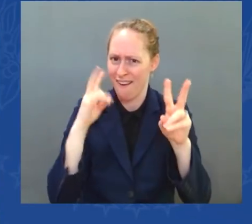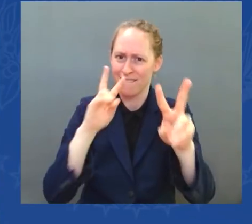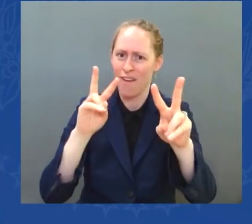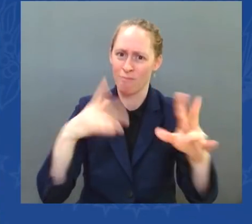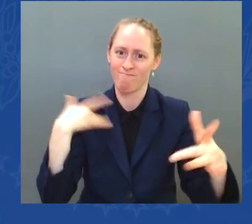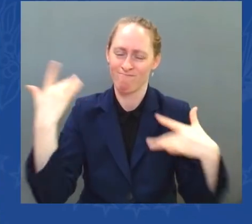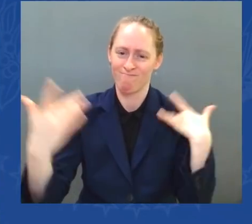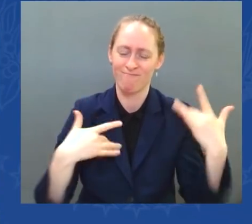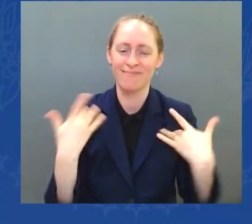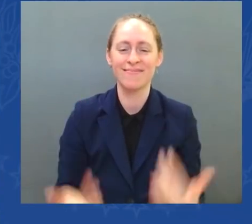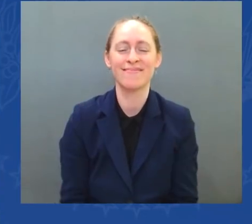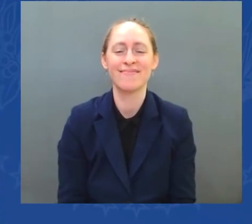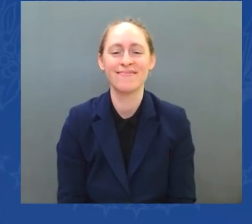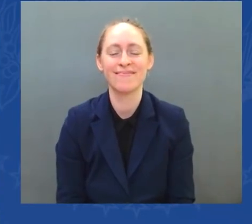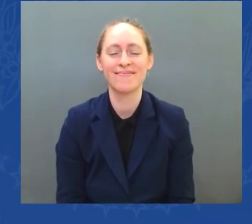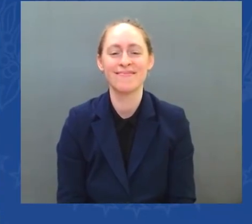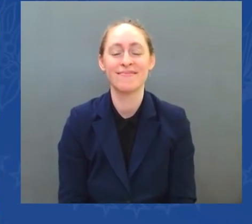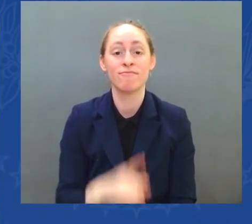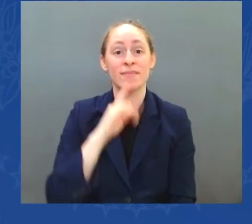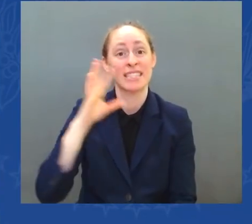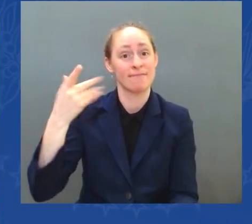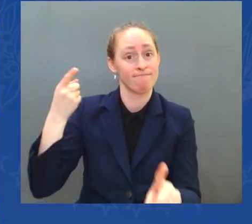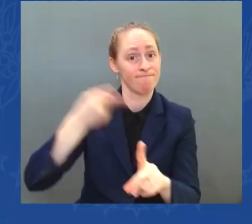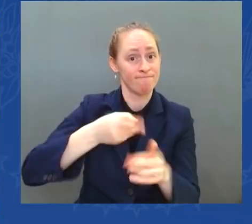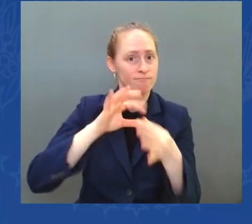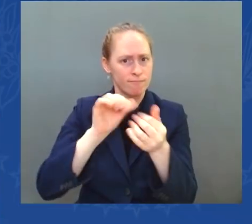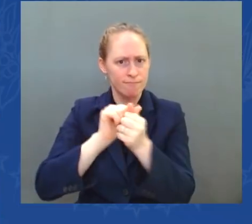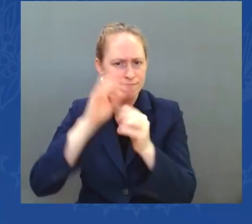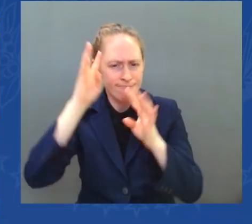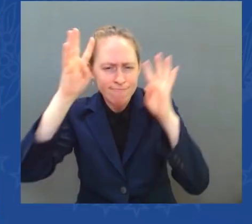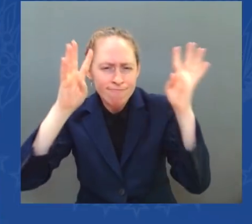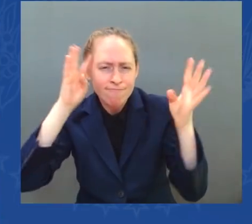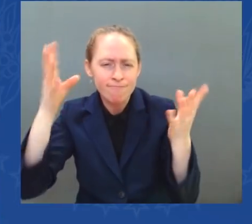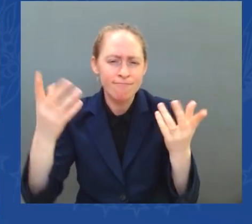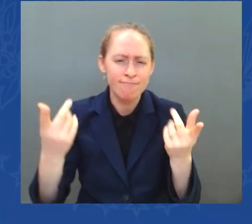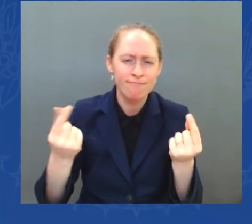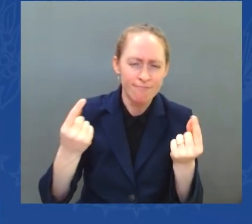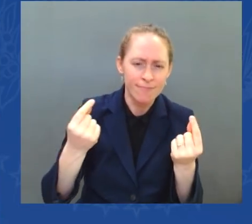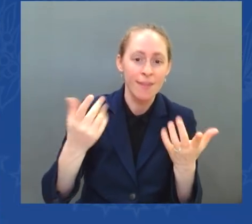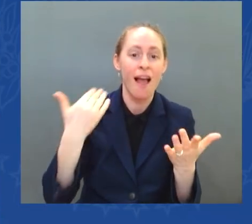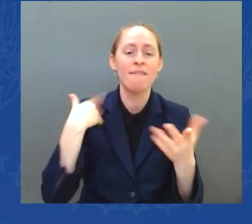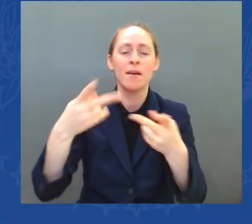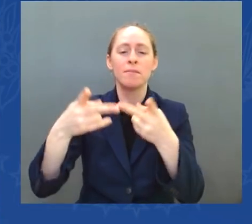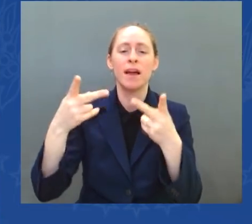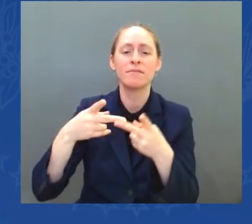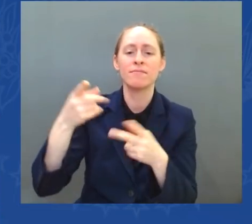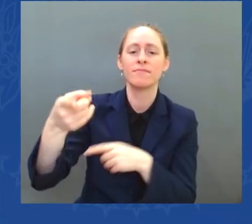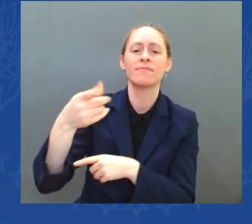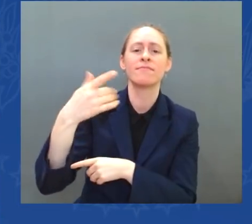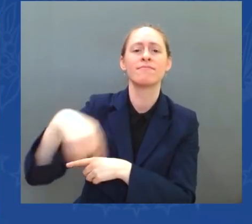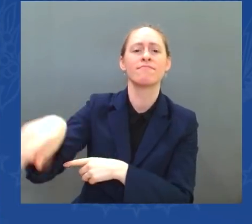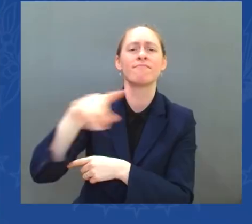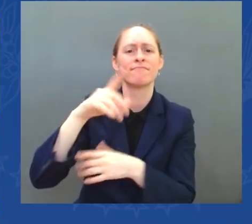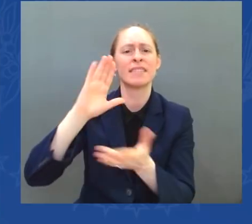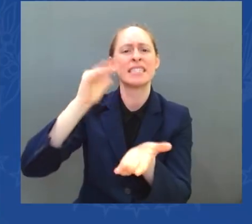or the new Harold L. Martin Senior Engineering Research Innovation Complex. A&T students, regardless of major, graduate with the skills